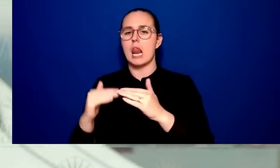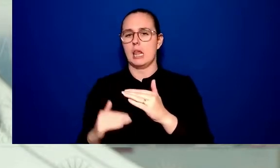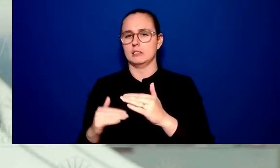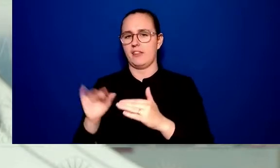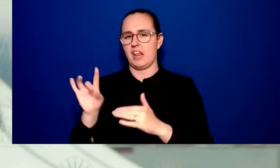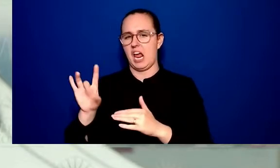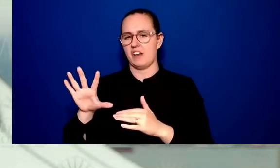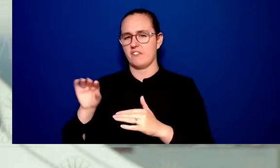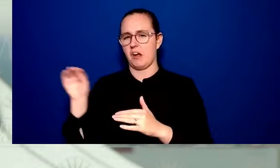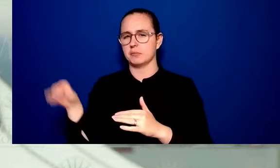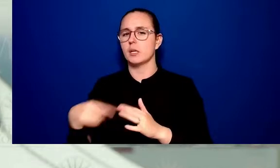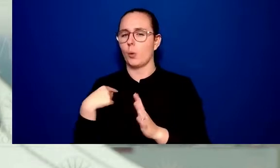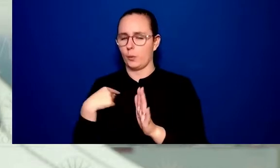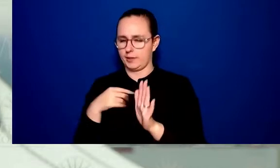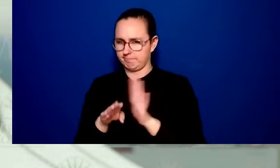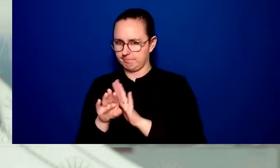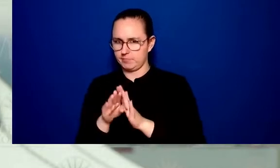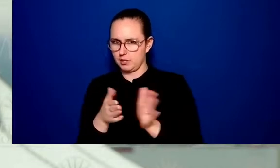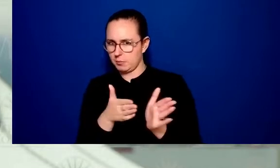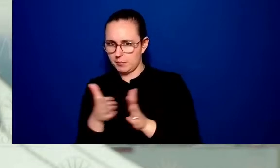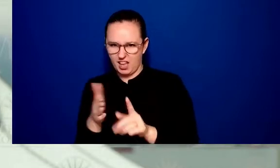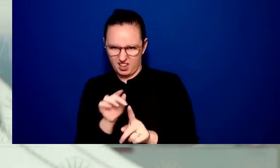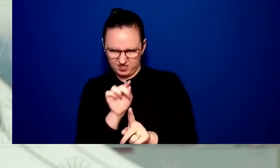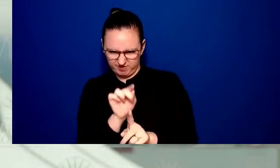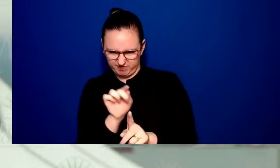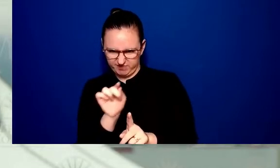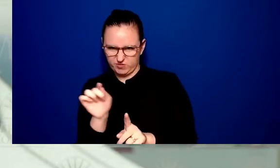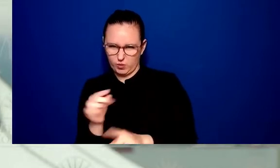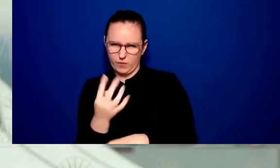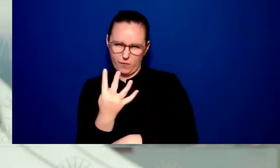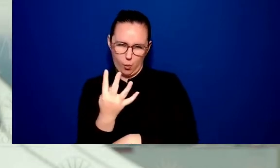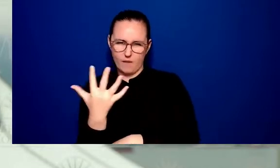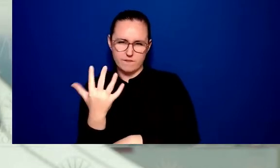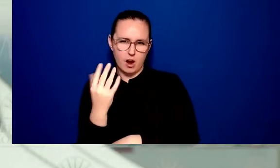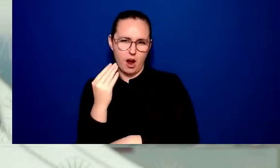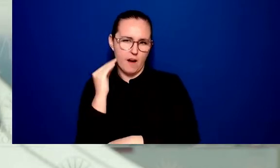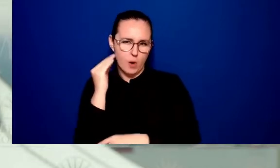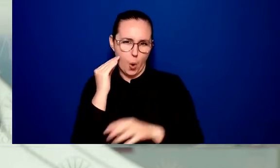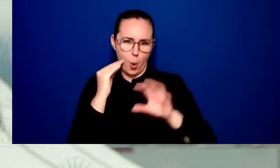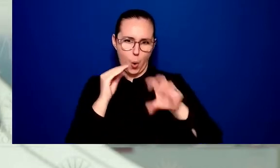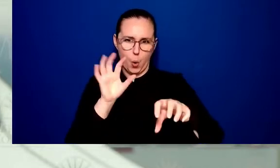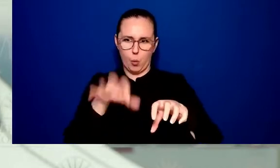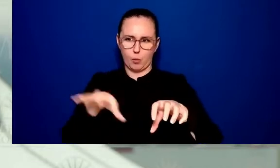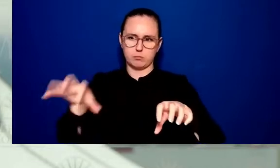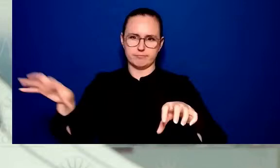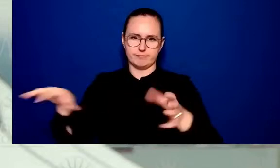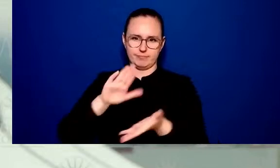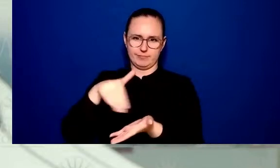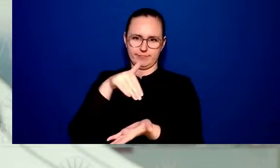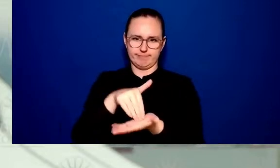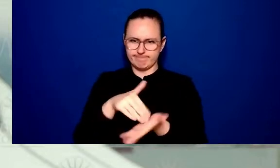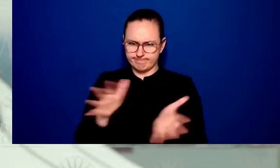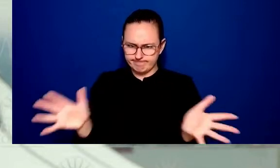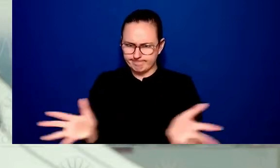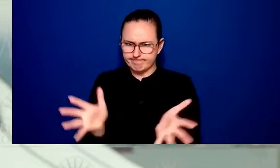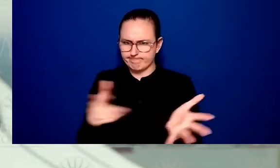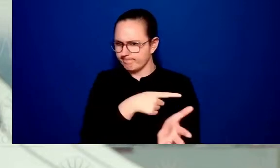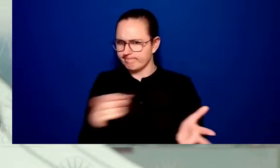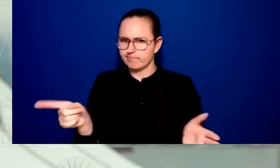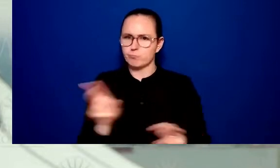To ensure that we're ready for especially this first week of